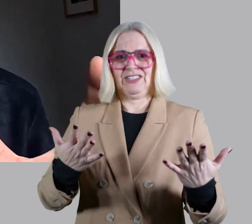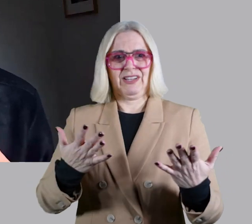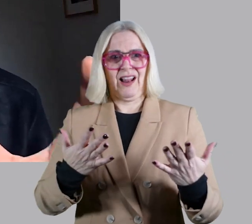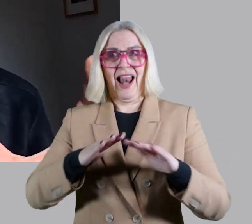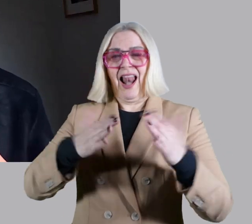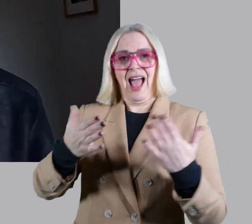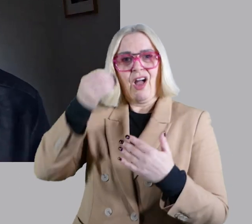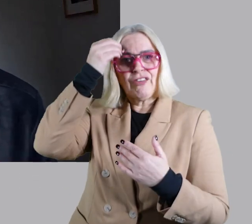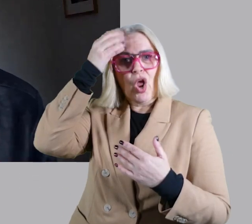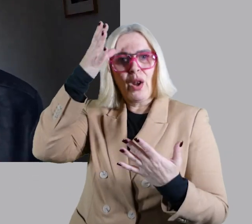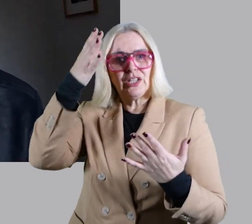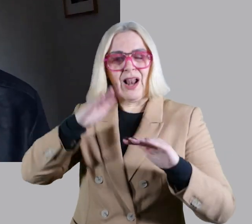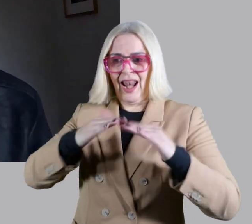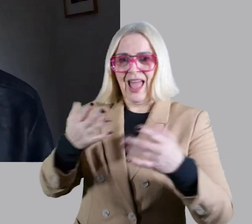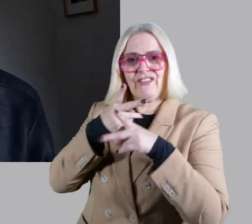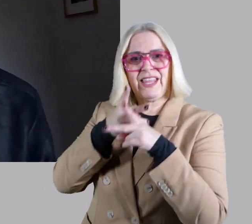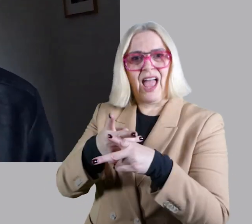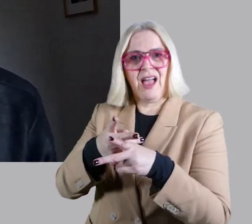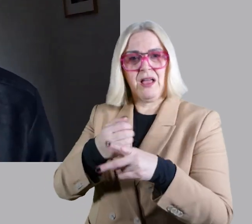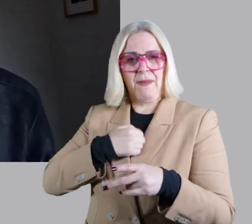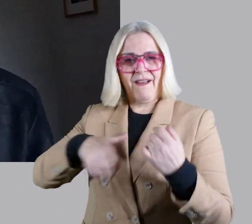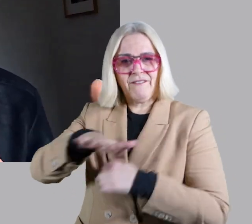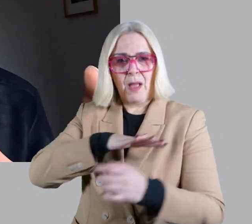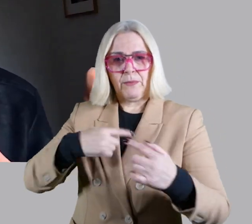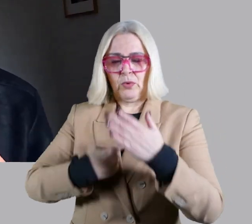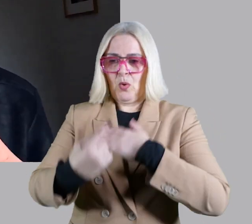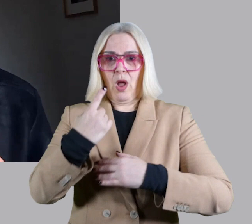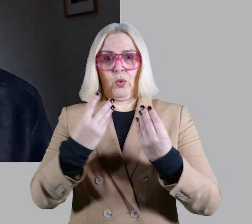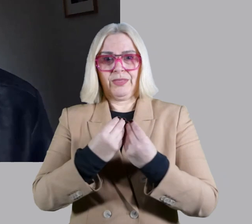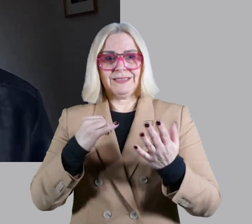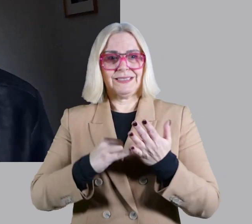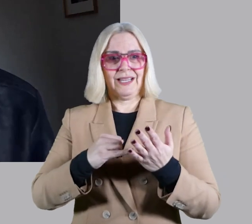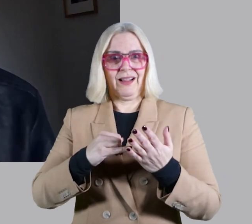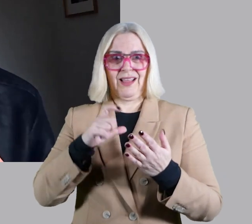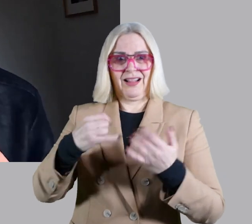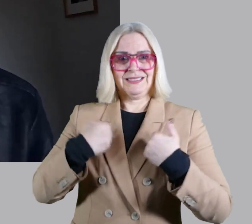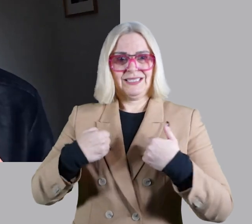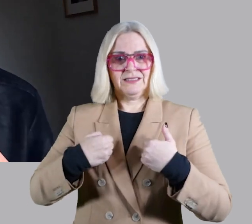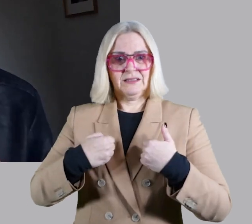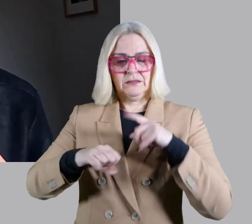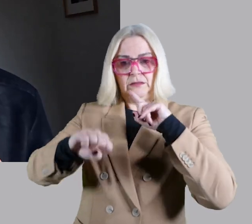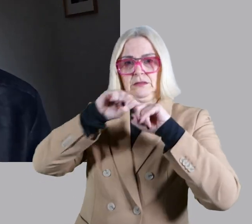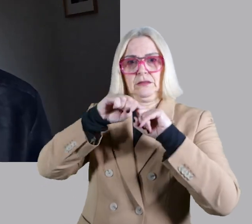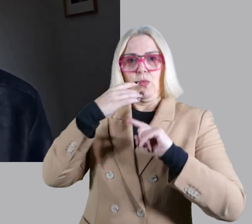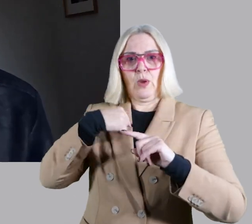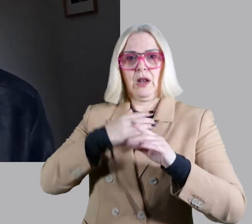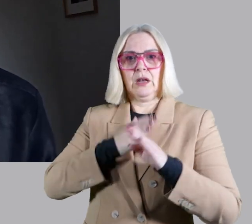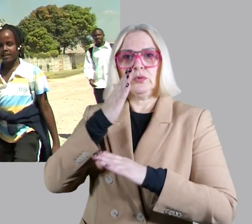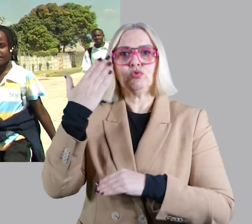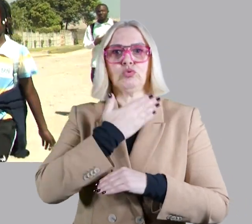unnecessarily as a result of a lack of knowledge and a lack of care.